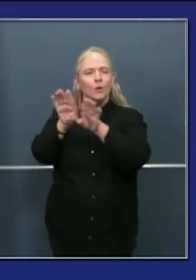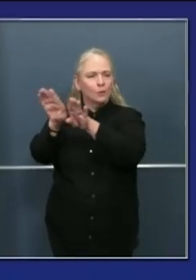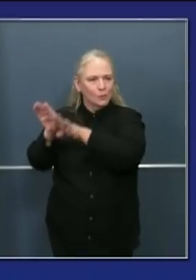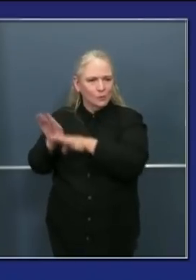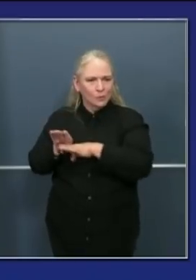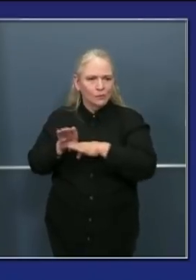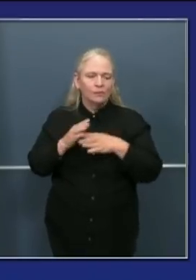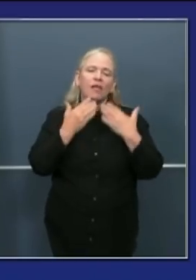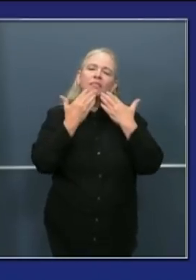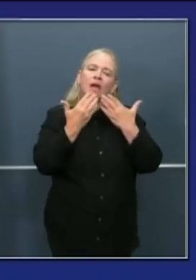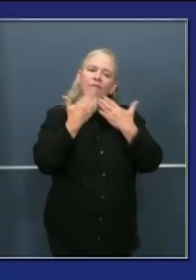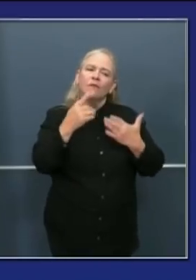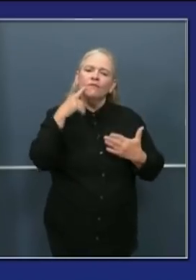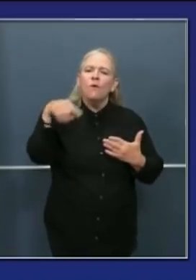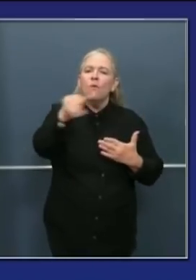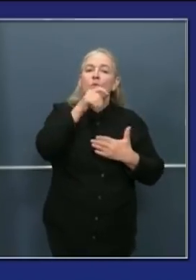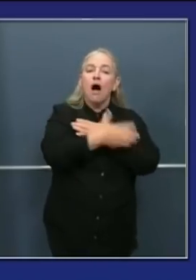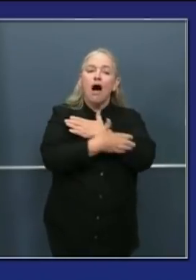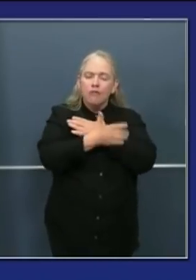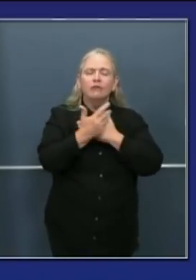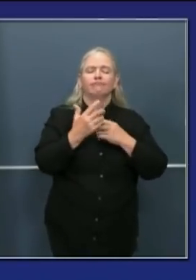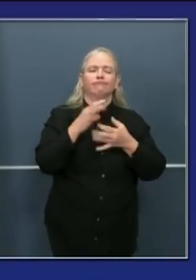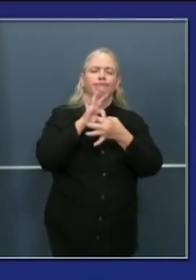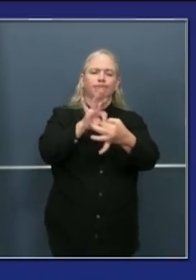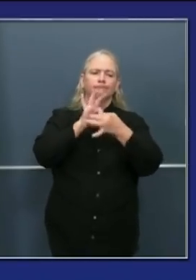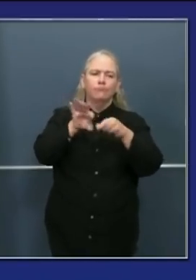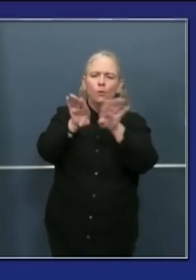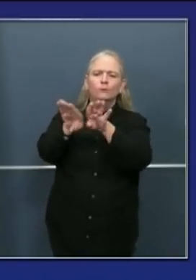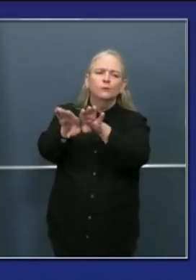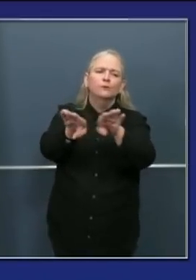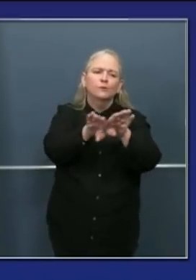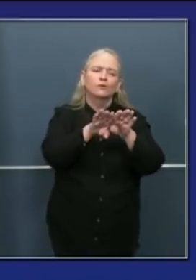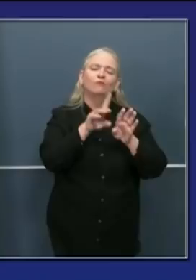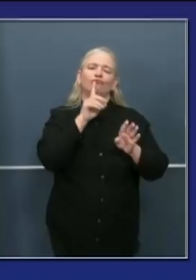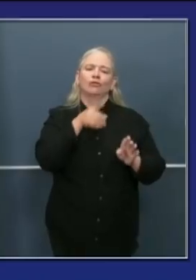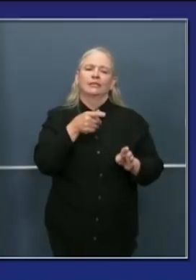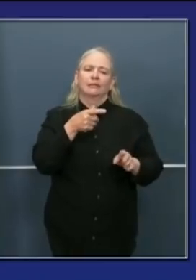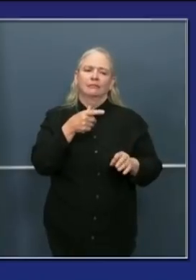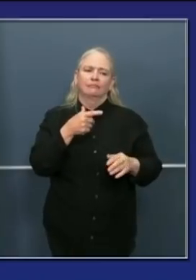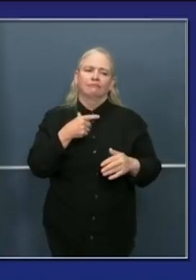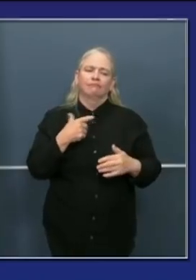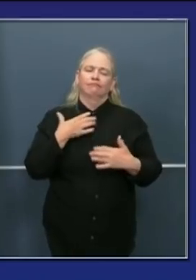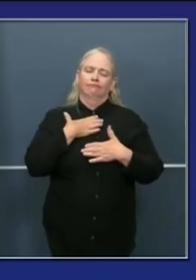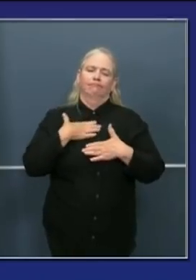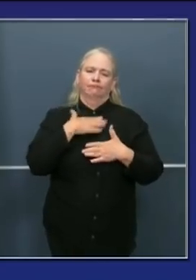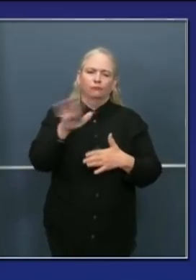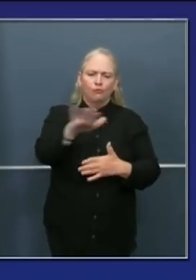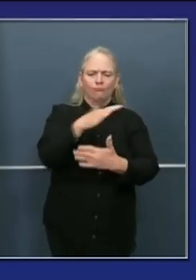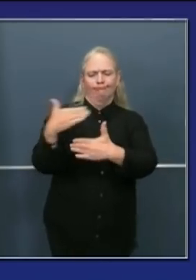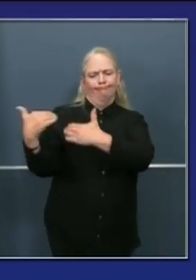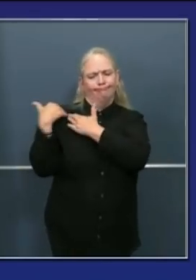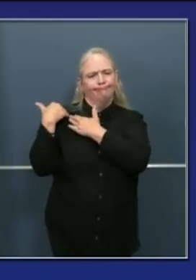BEACHES AND PARKING LOTS RELATED TO THE BEACHES AND I WANT TO THANK ALL THE ELECTED OFFICIALS AND RESIDENTS, MORE